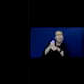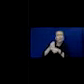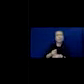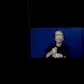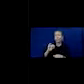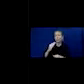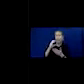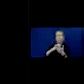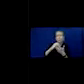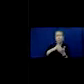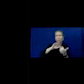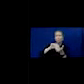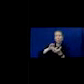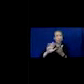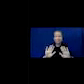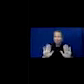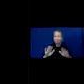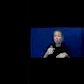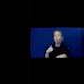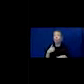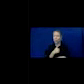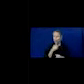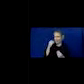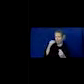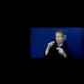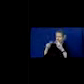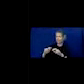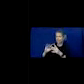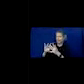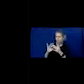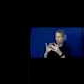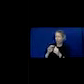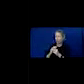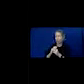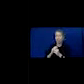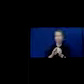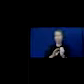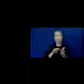We are really looking at networks, building relationships with businesses, and utilizing